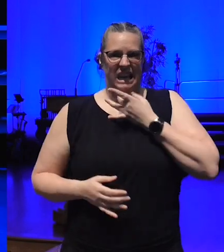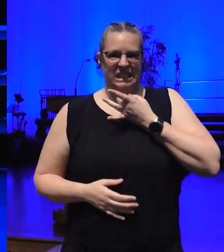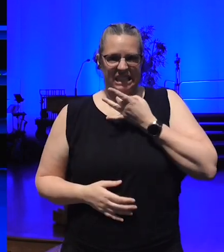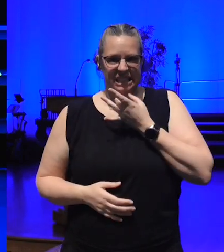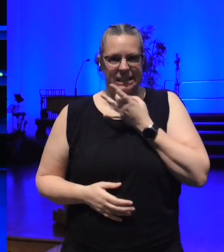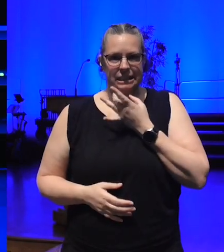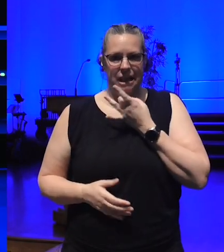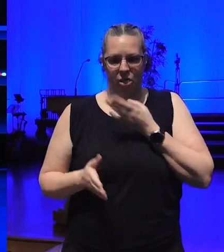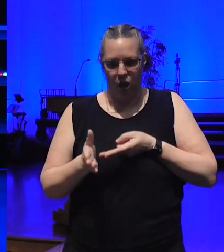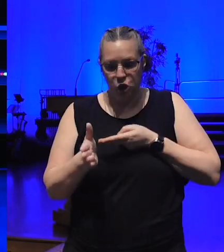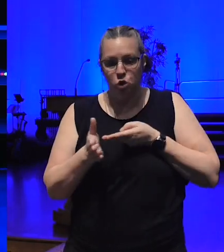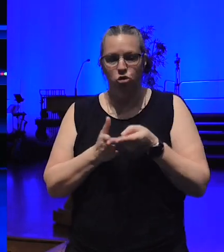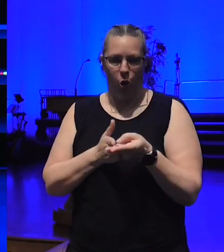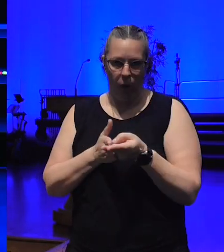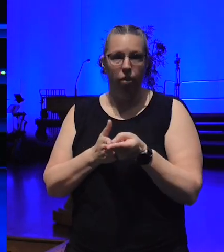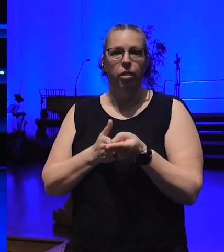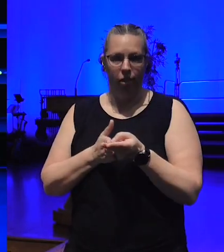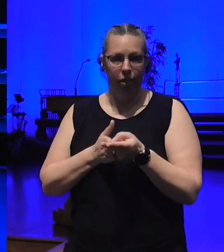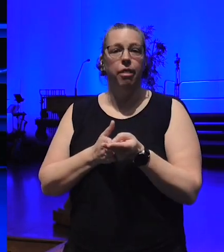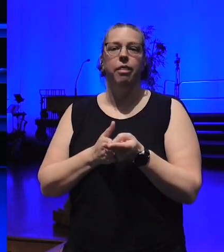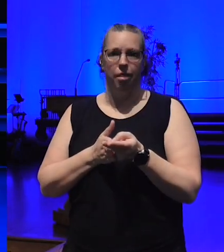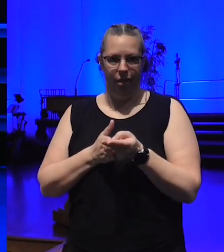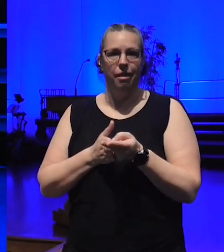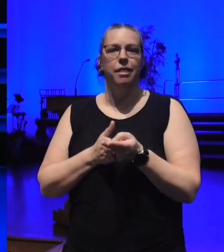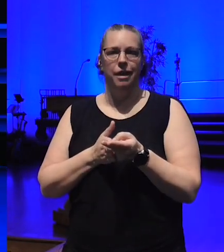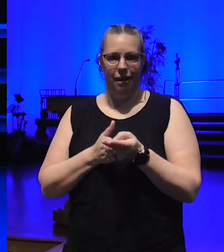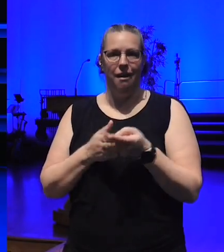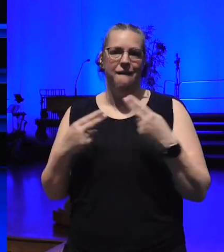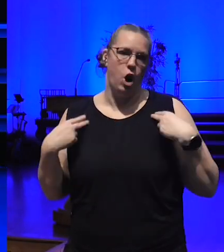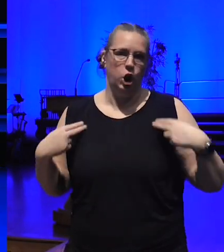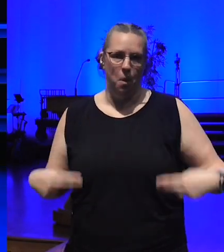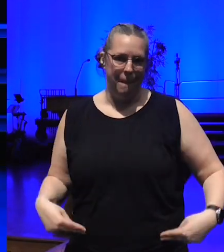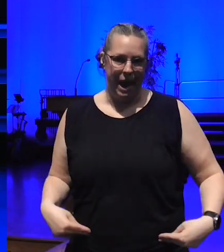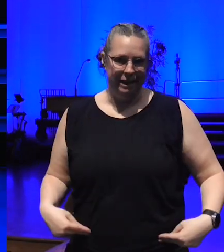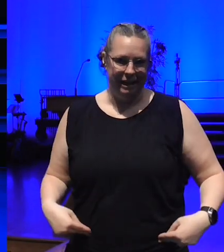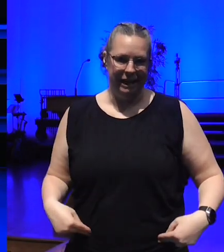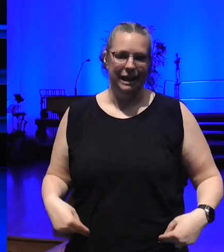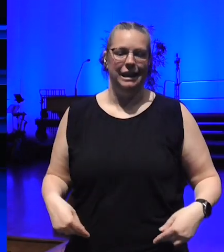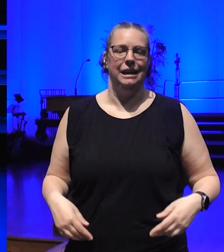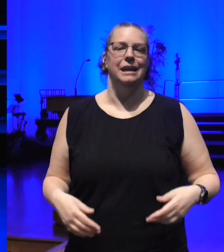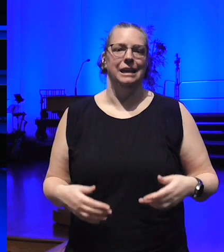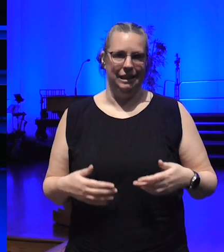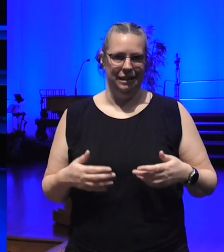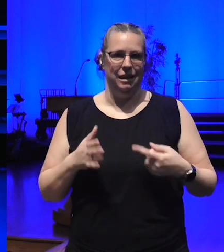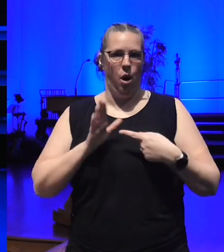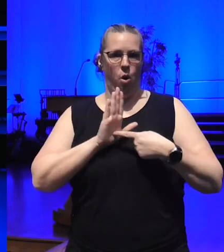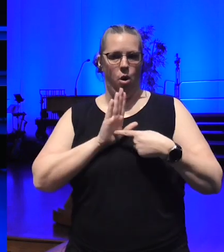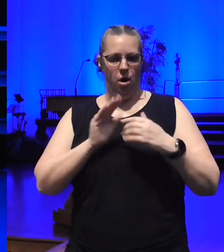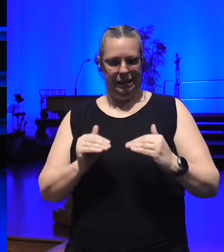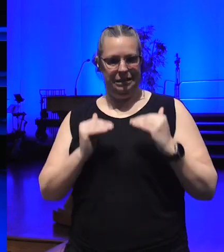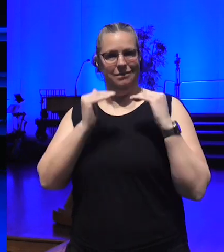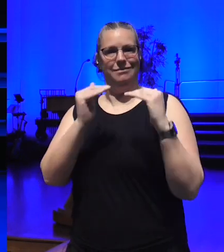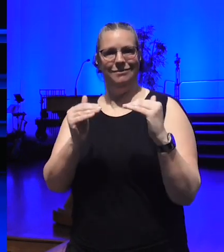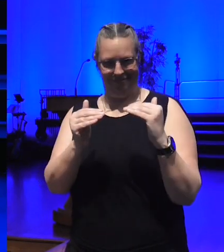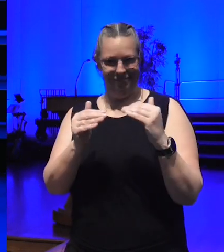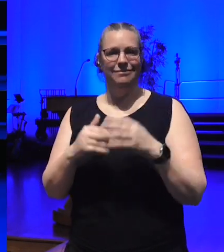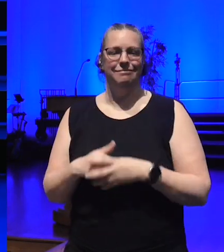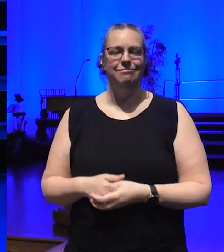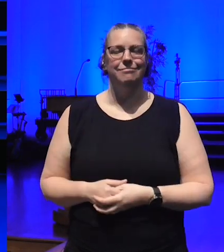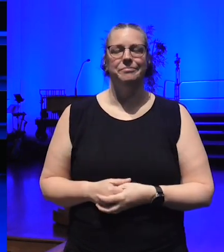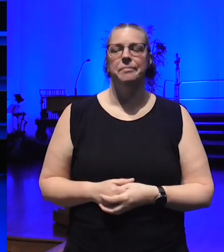truth of our individuality and the truth of our Humanity struggles and challenges bring forth I